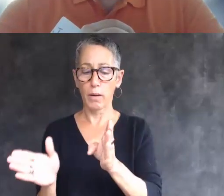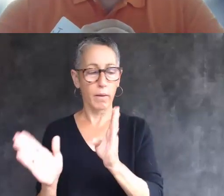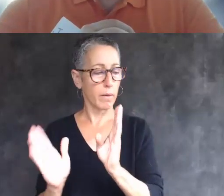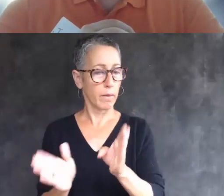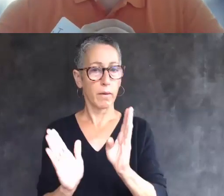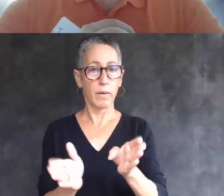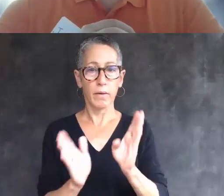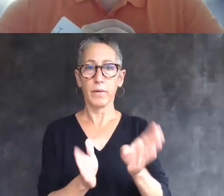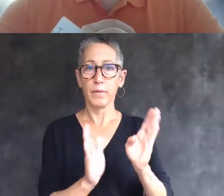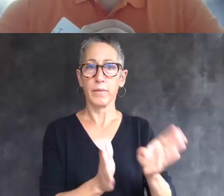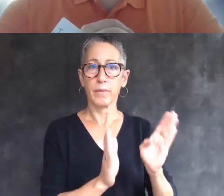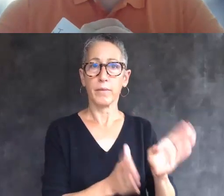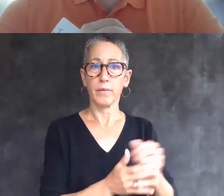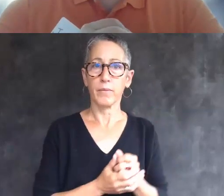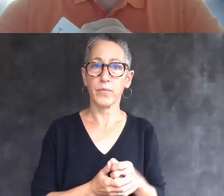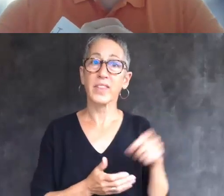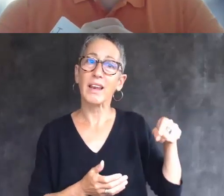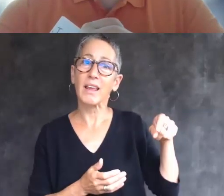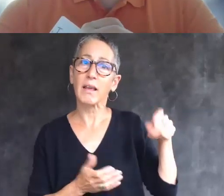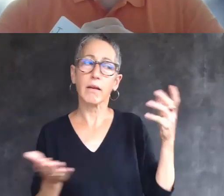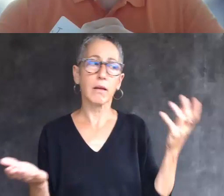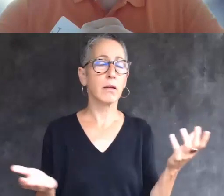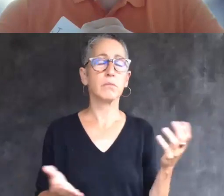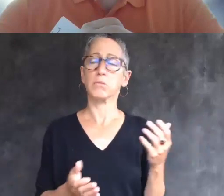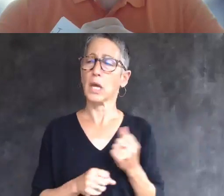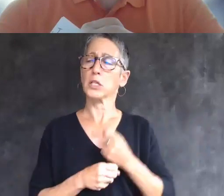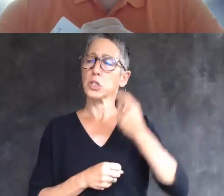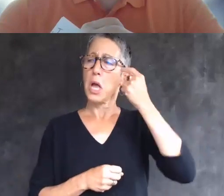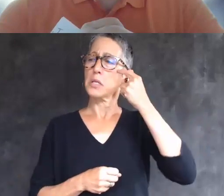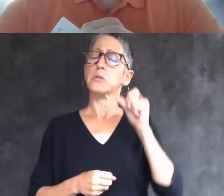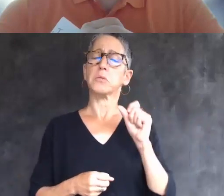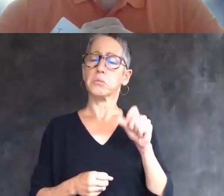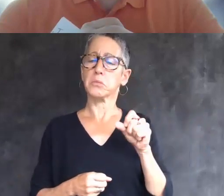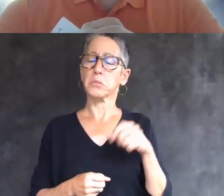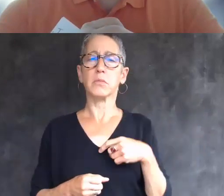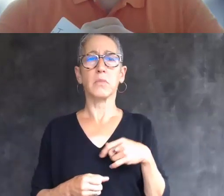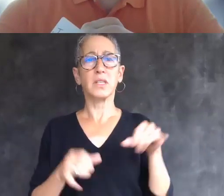reasonable for to fix a system that is brutal, that is chaotic,